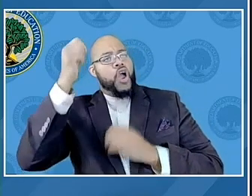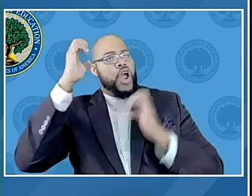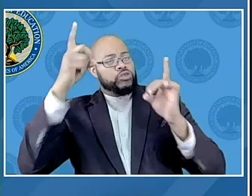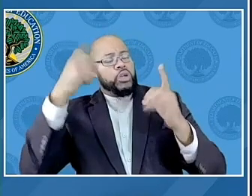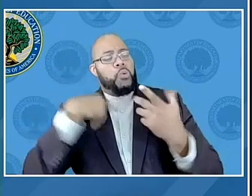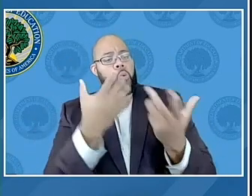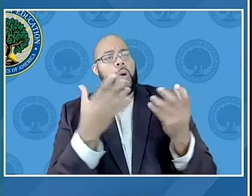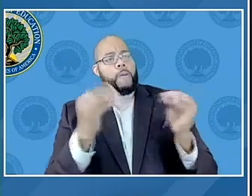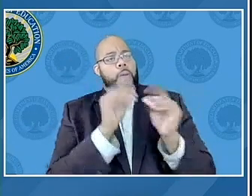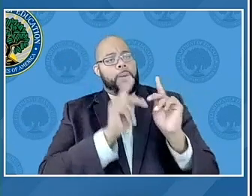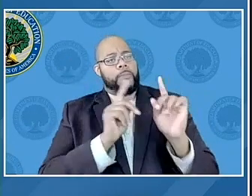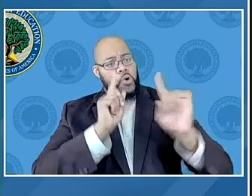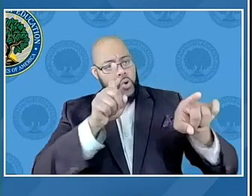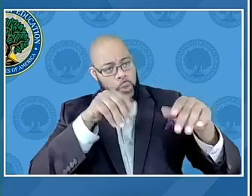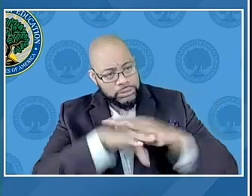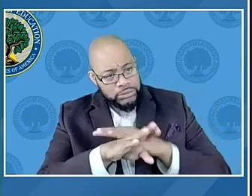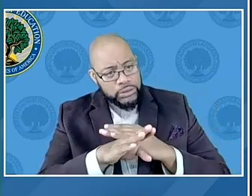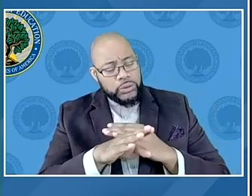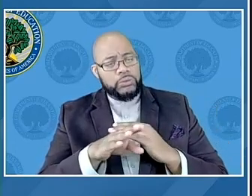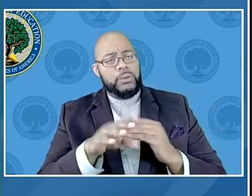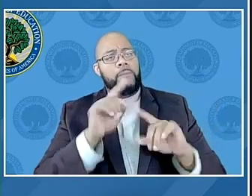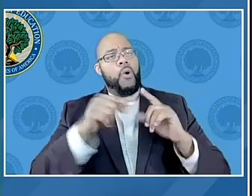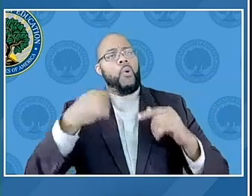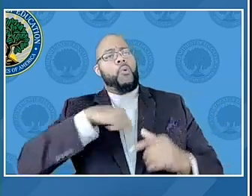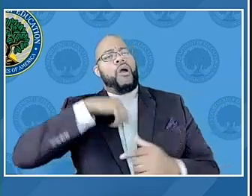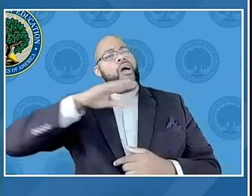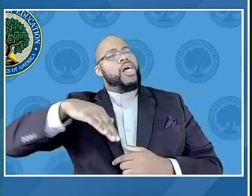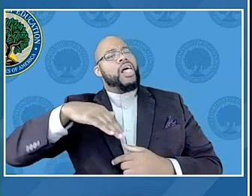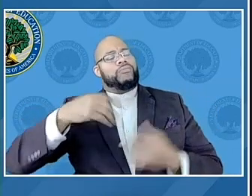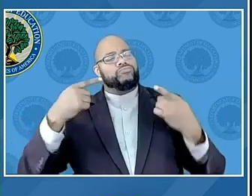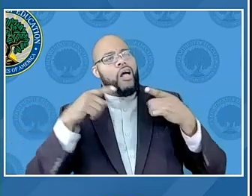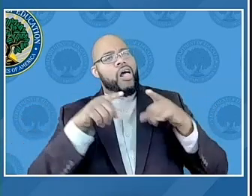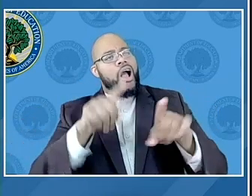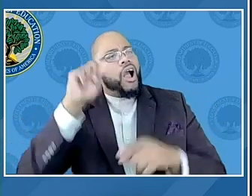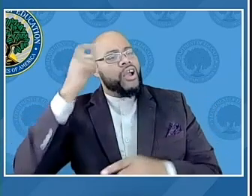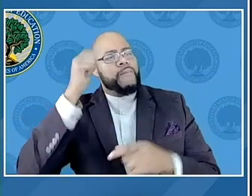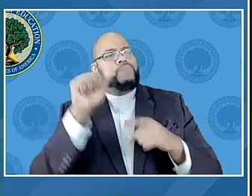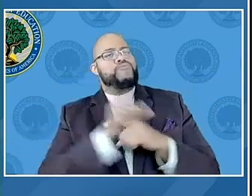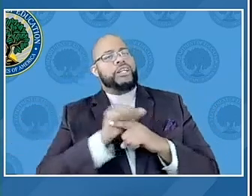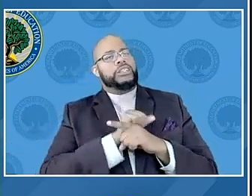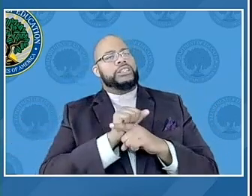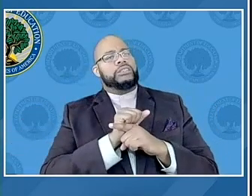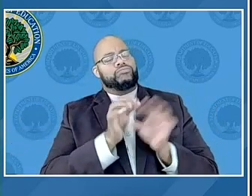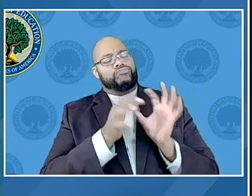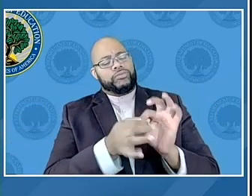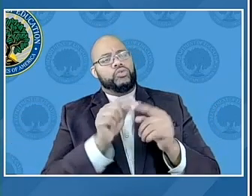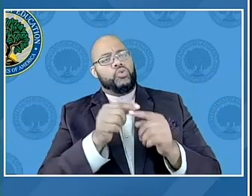going into it, but we haven't yet aligned Government practices towards empowering them to do that.